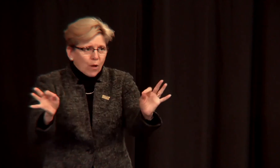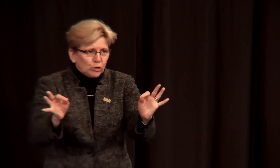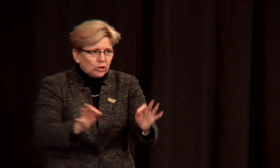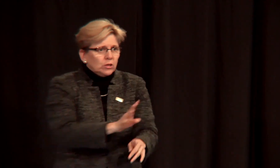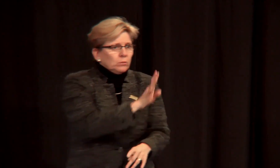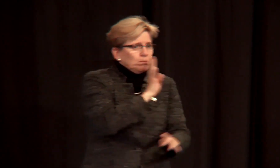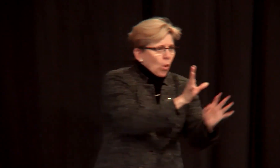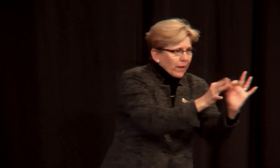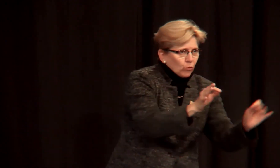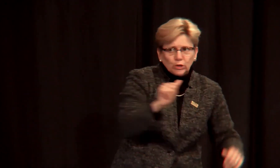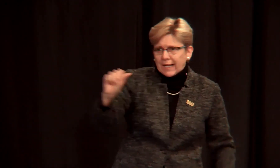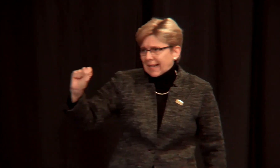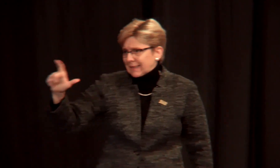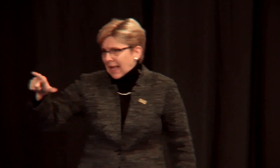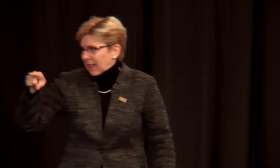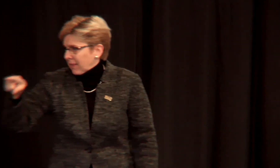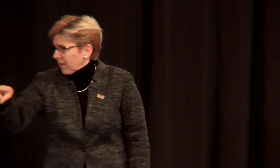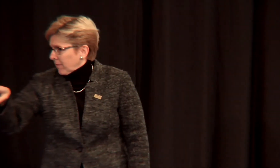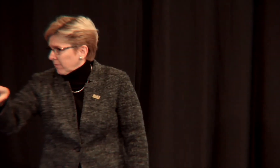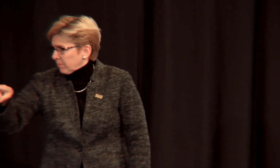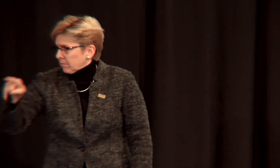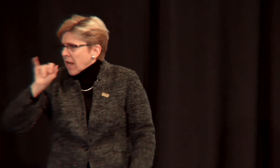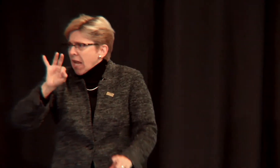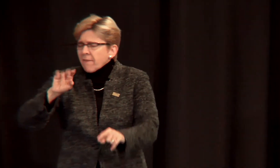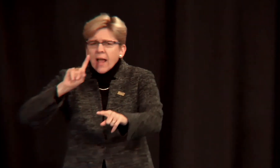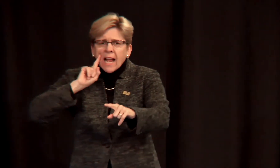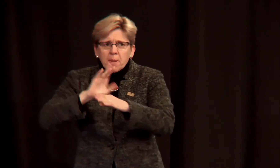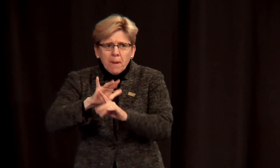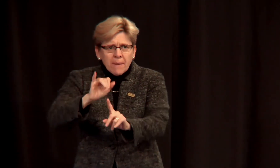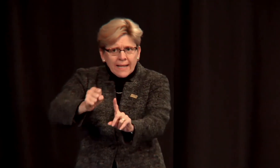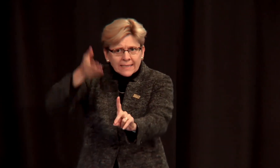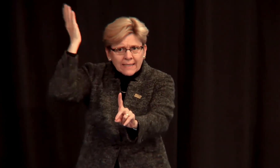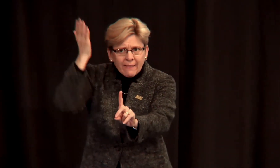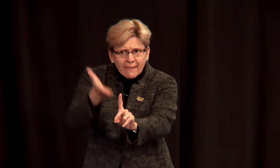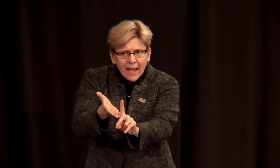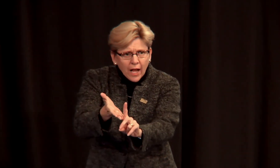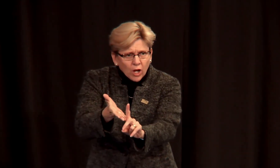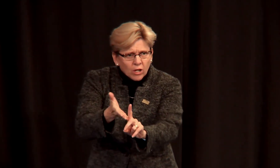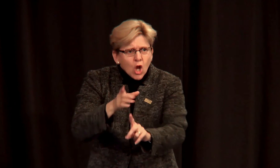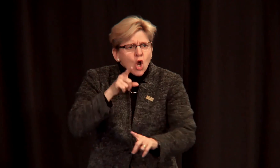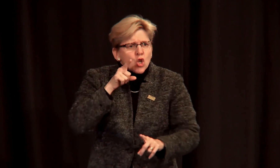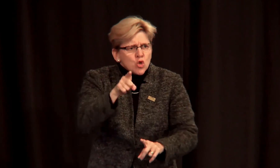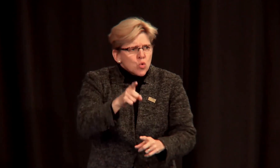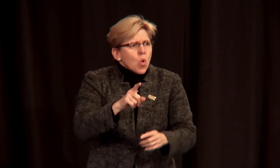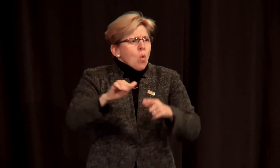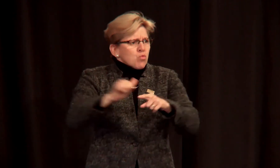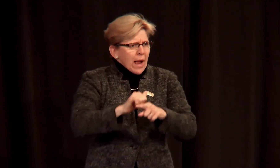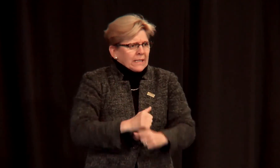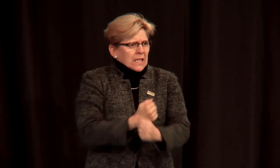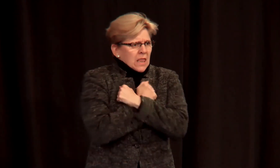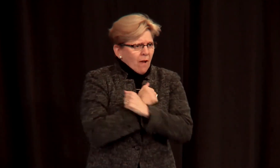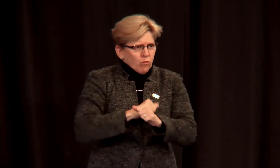equally to each language, English and ASL. If the commitment is there, then practice